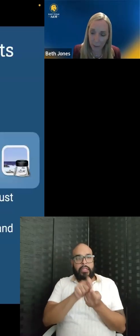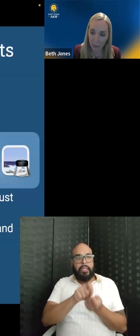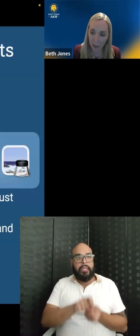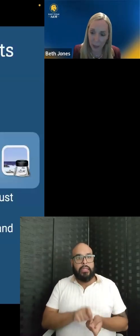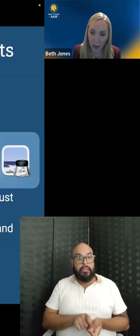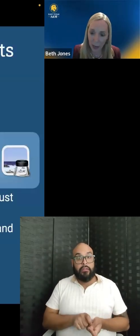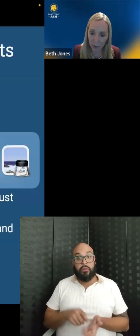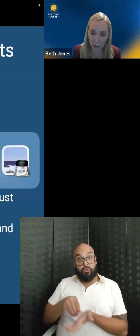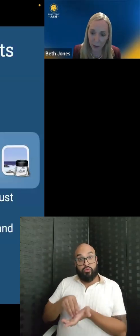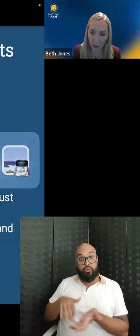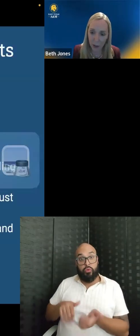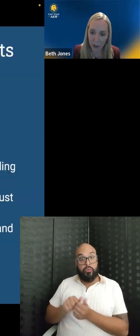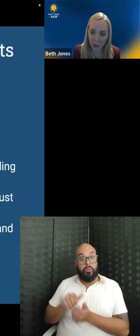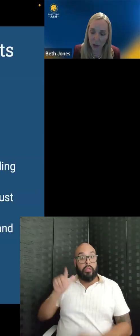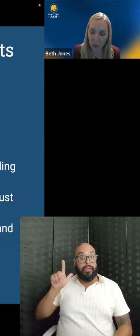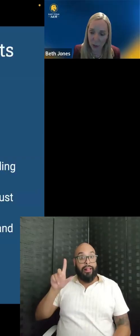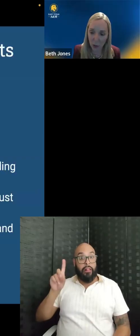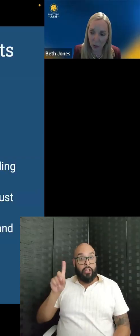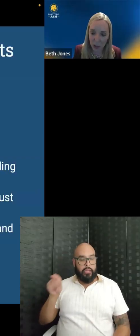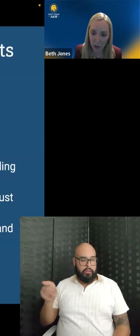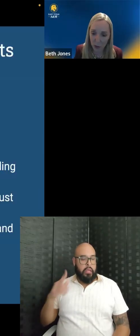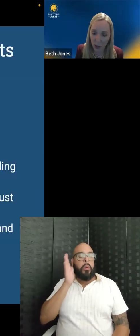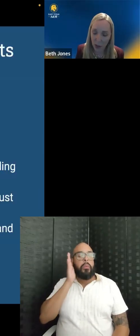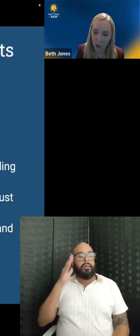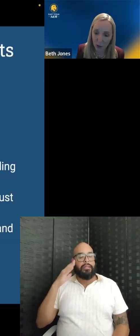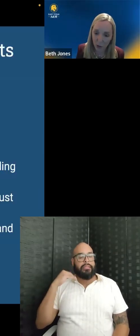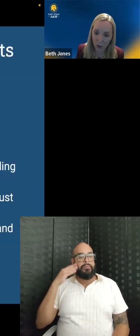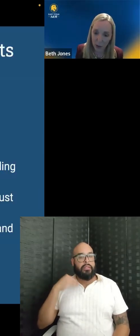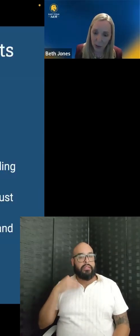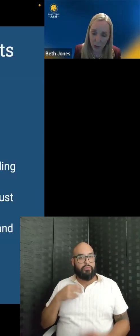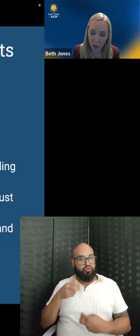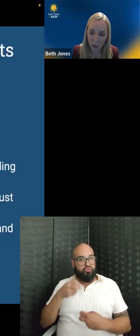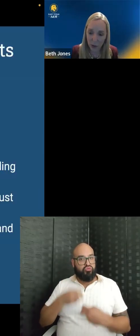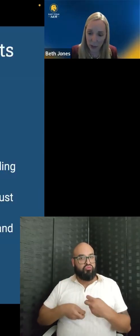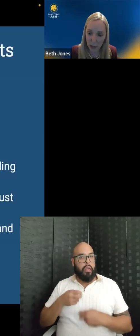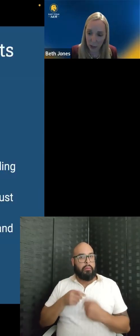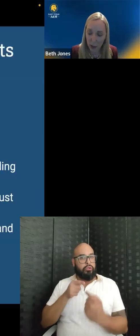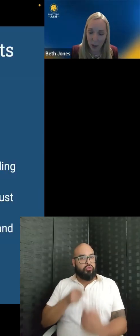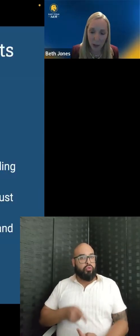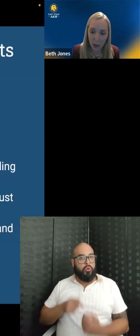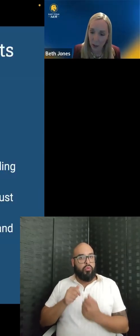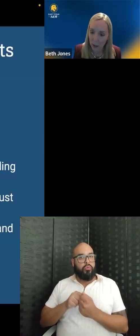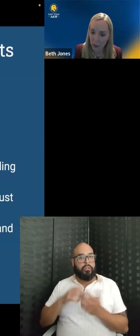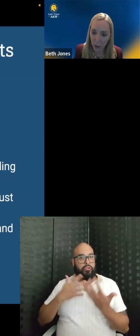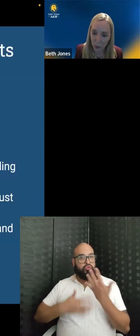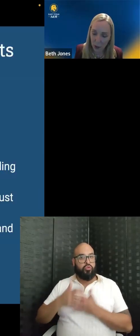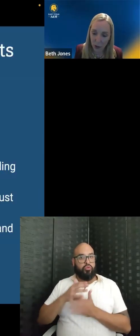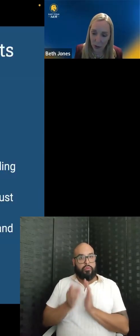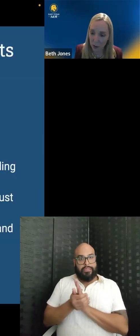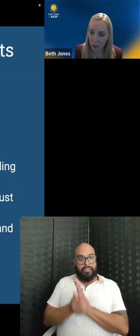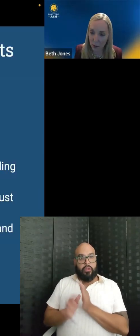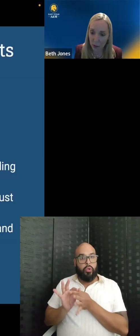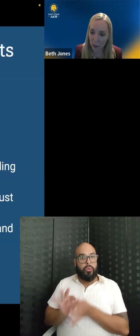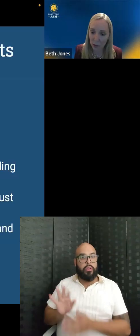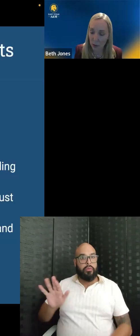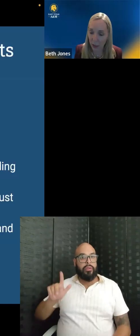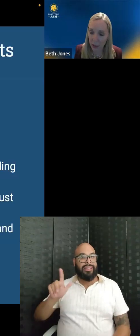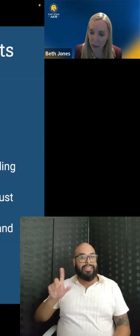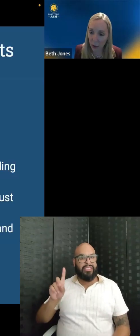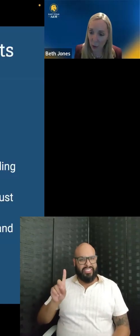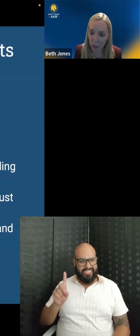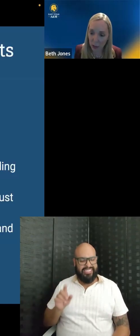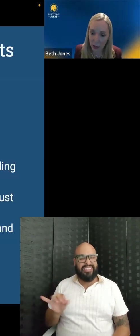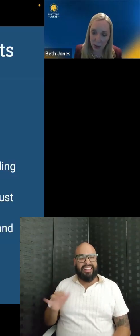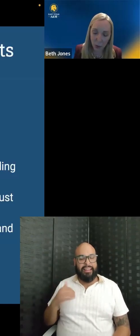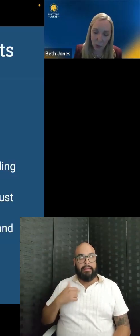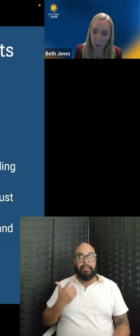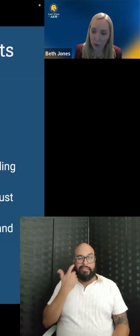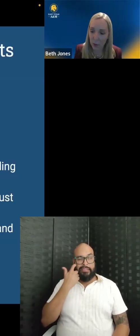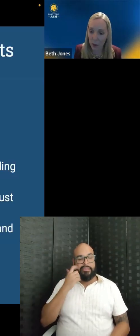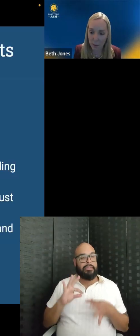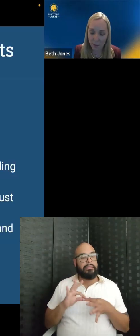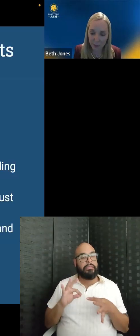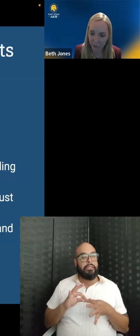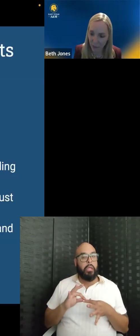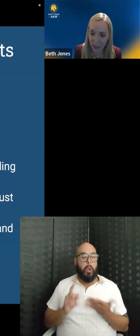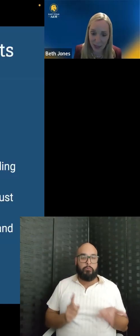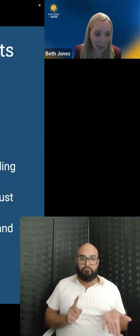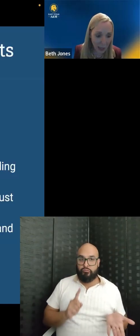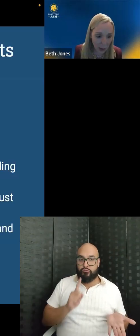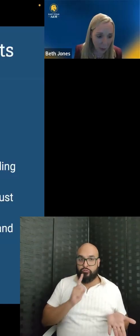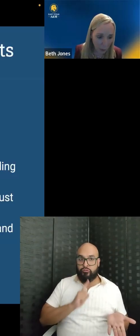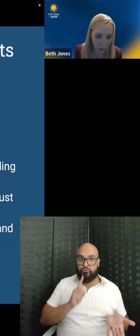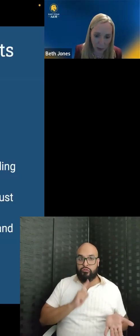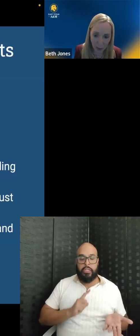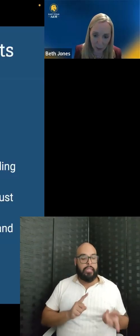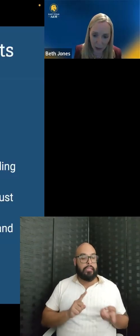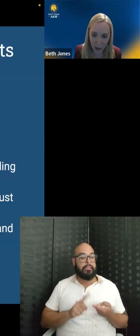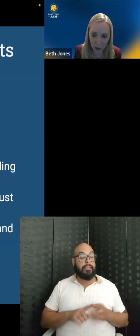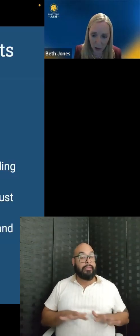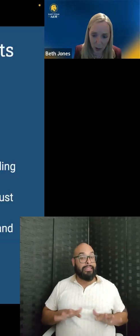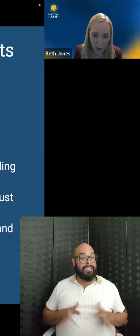They may have difficulties with social skills that are directly due to their LD, you know, such as, like I said, loneliness or anxiety for both of these populations.